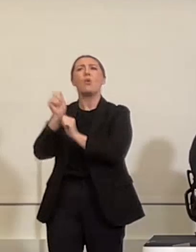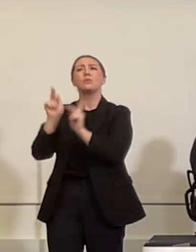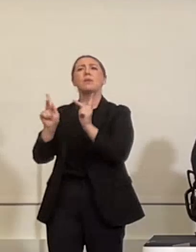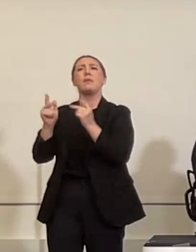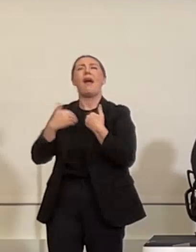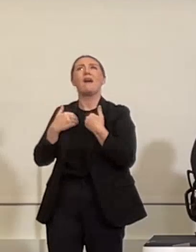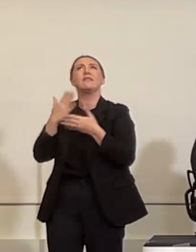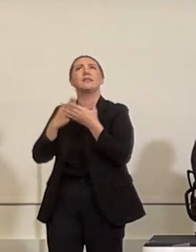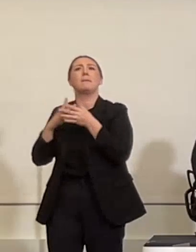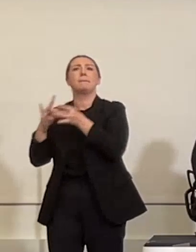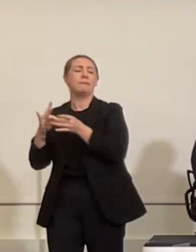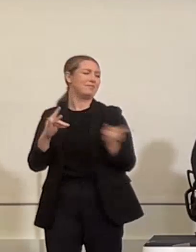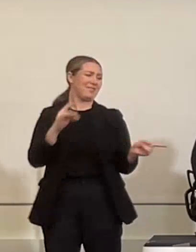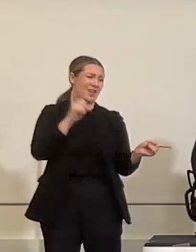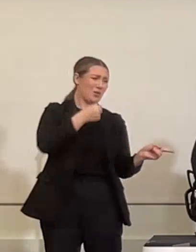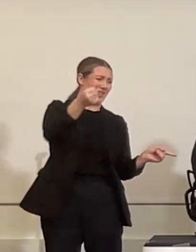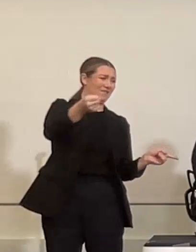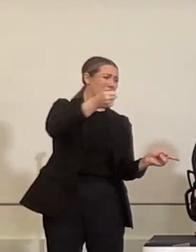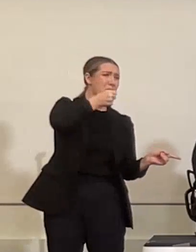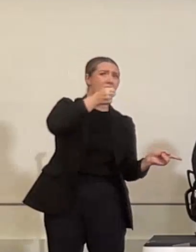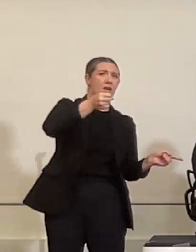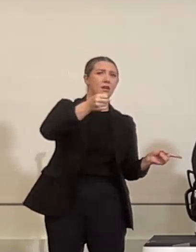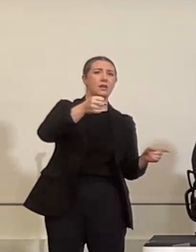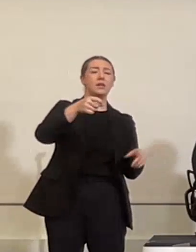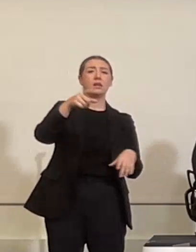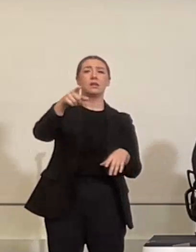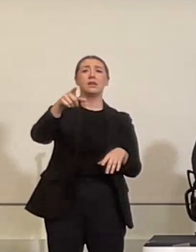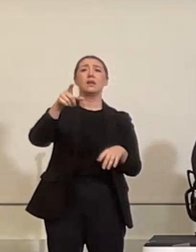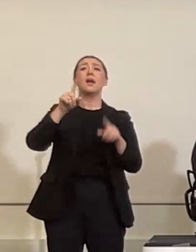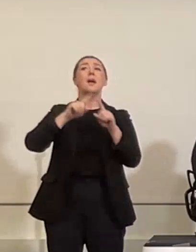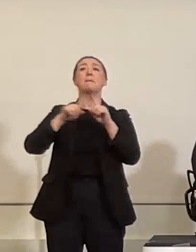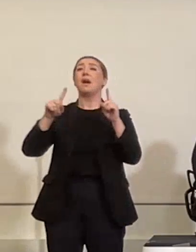Can I get your mic And at the top level leadership level, it's